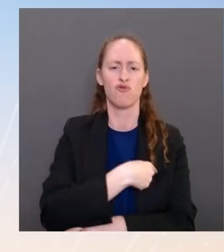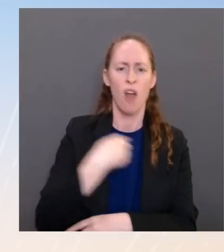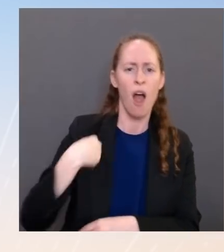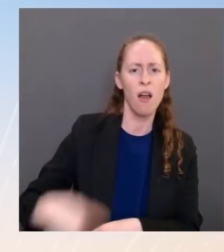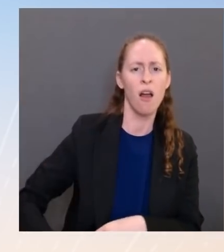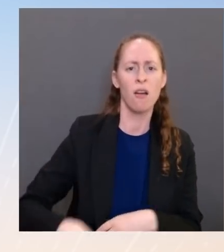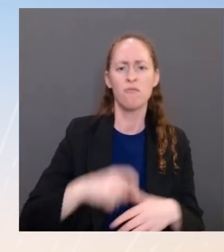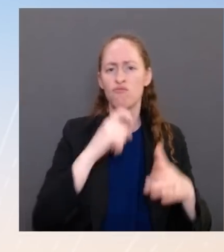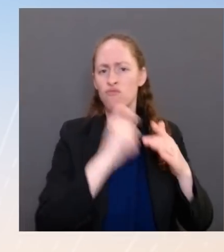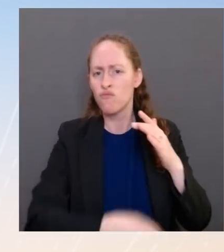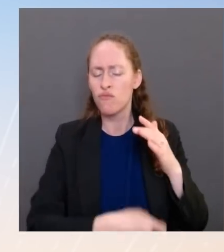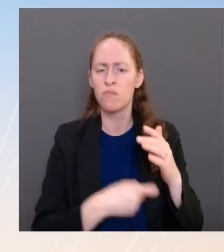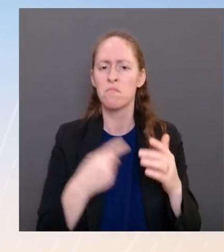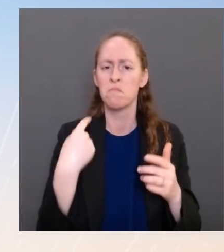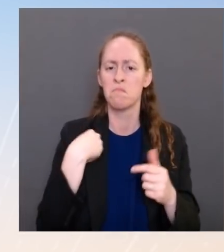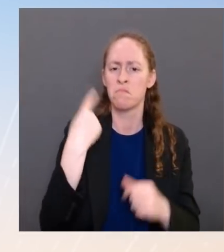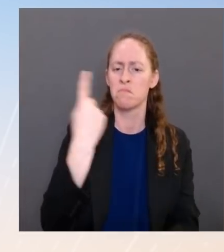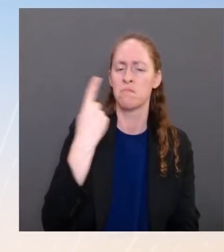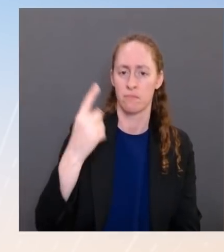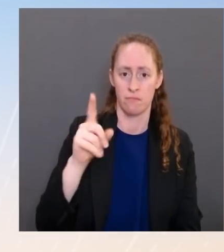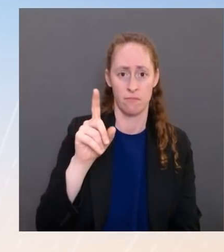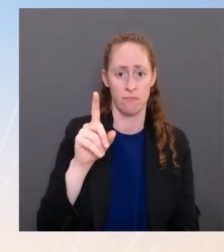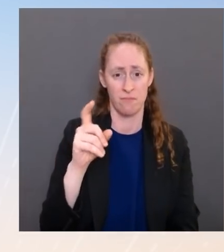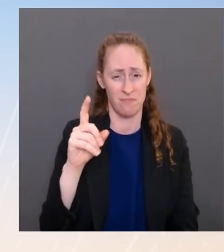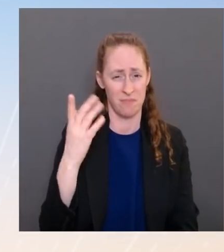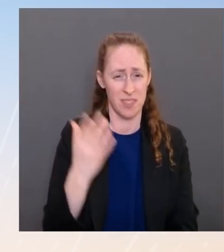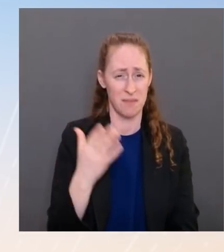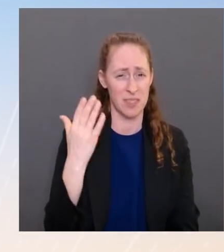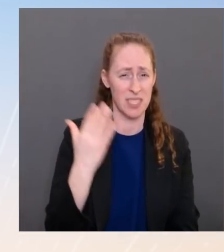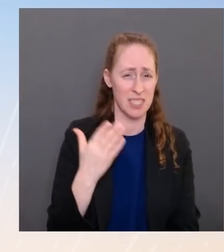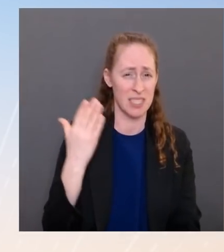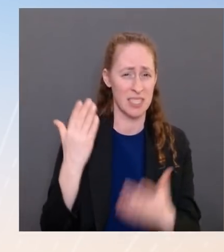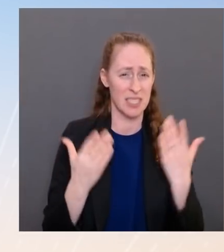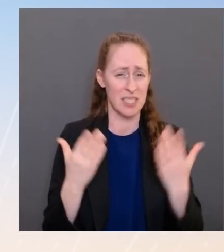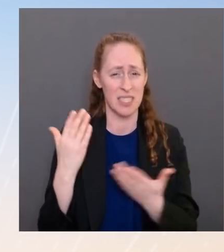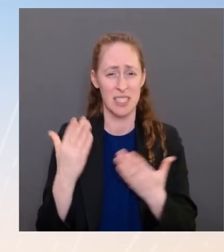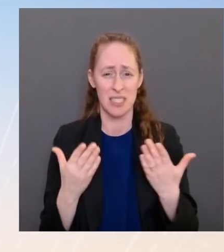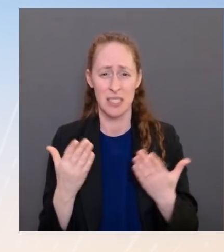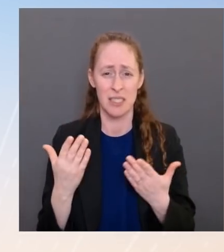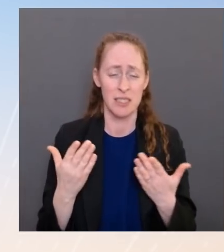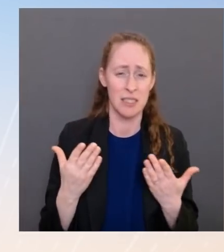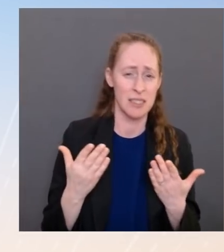would be a political liability if it may help Americans in the near term, in terms of their pocketbook, their costs?